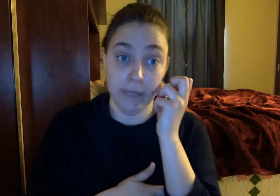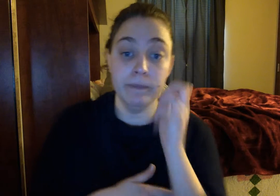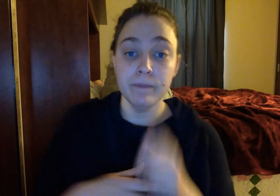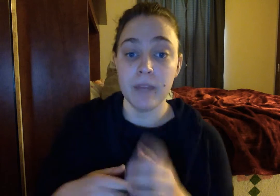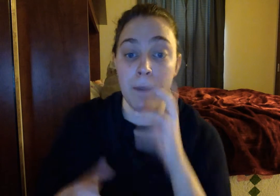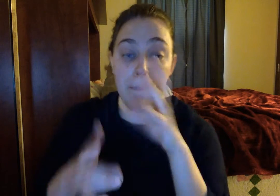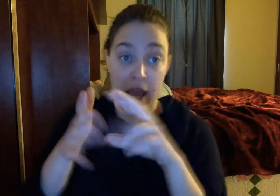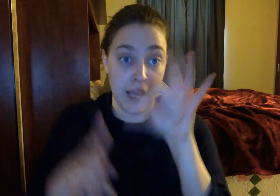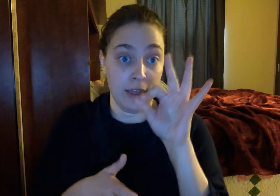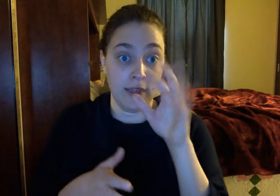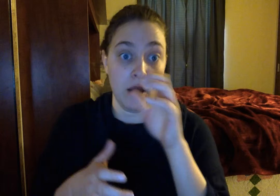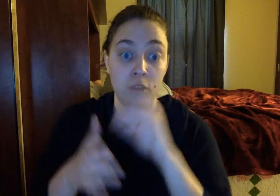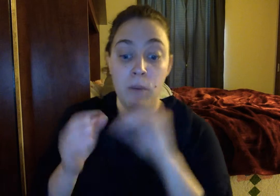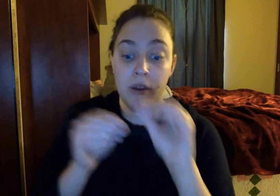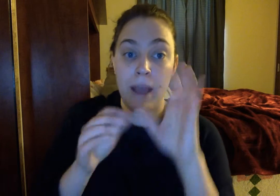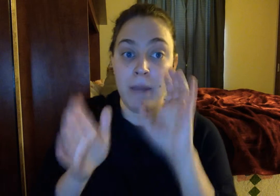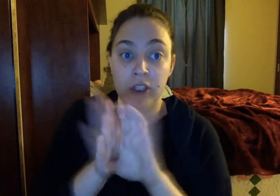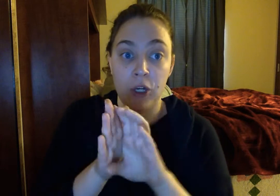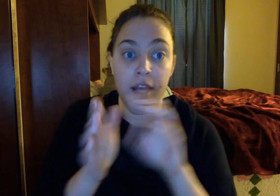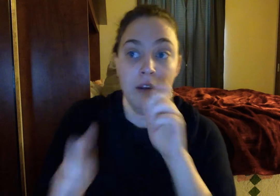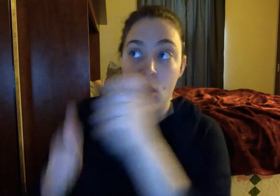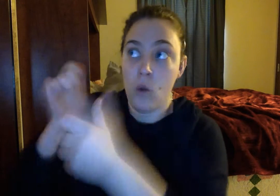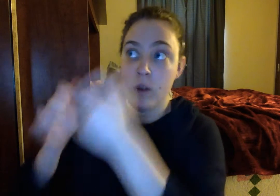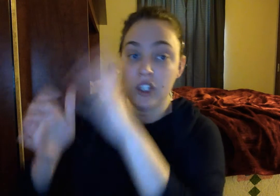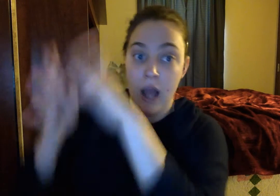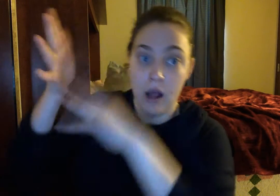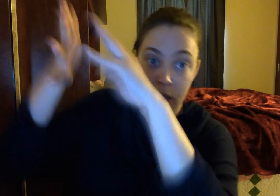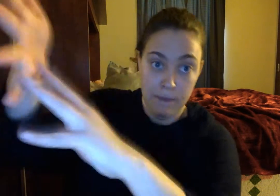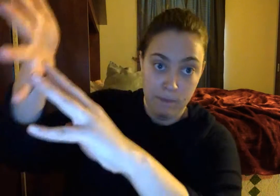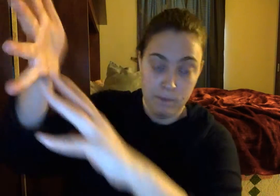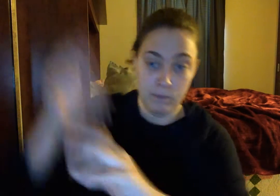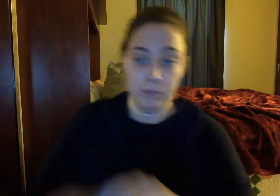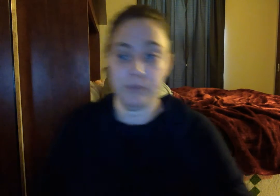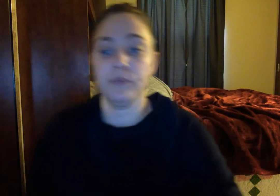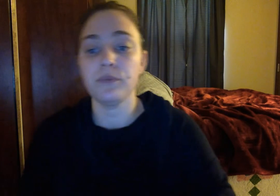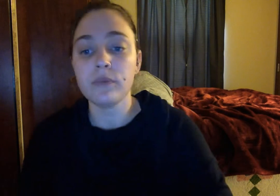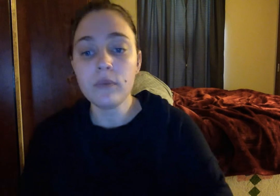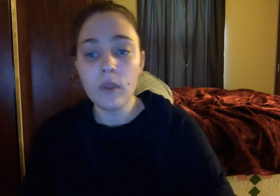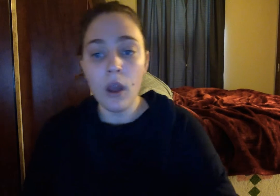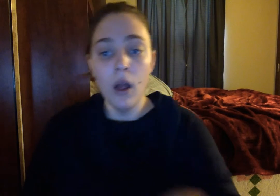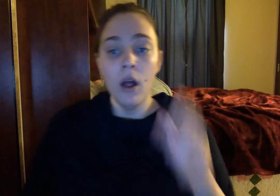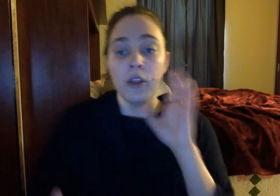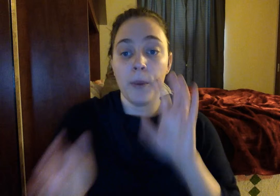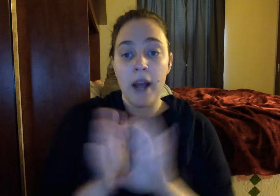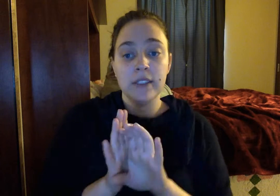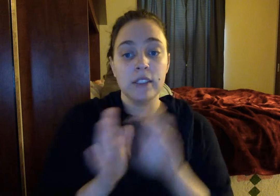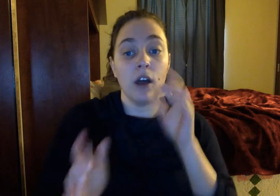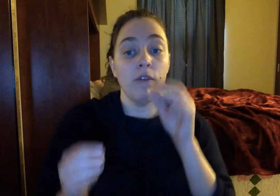For instance, I want the student to find a CVC word in the pile: Pet, Fish, Bike. I will put gaps between each letter (P-E-T, F-I-S-H, B-I-K-E) so that they understand the patterns of CVC or CVCC. For Picture Sorts, I would bold the target phoneme for each column letter so that they would sound that word out first before saying the rest of the word. For example, CUP, when they make that connection, they will say, “Oh, Cup, that goes in the “C” column. For example, CUP, when they make that connection, they will say, “Oh, Cup, that goes in the “C” column. For Picture sorts, I would put a picture of the sign for specific words that start with “C” then for other words that have movement, I would translate the English letters to ASL letter-signs.